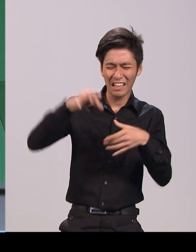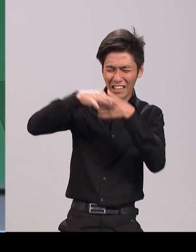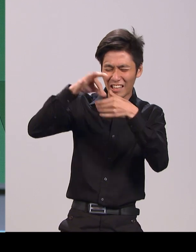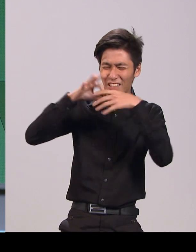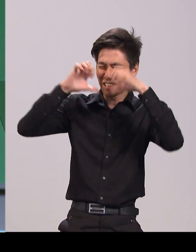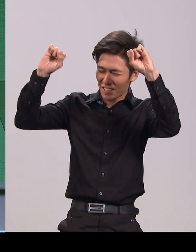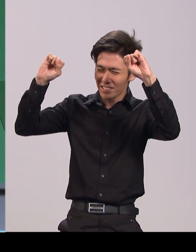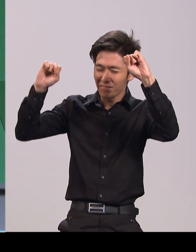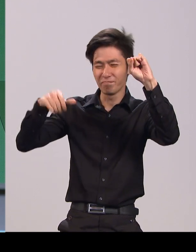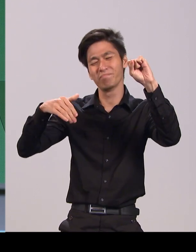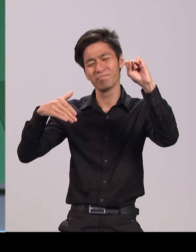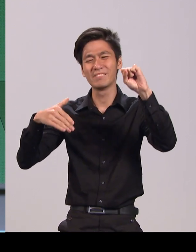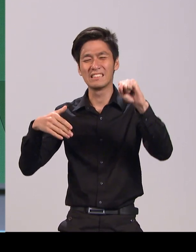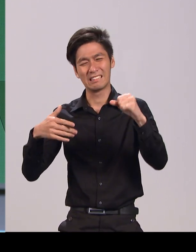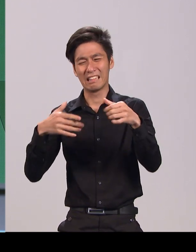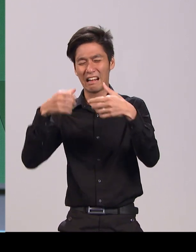but I will find another occasion for that.